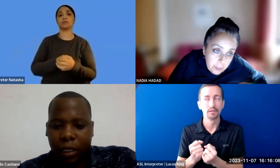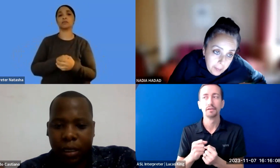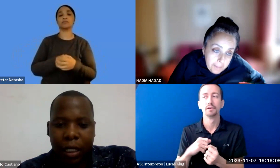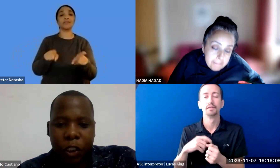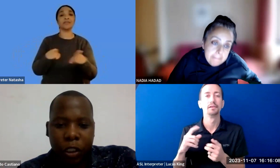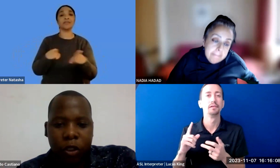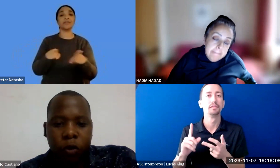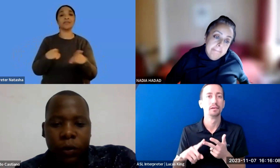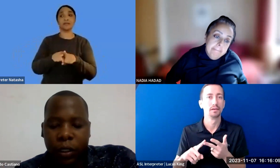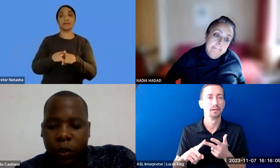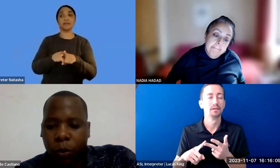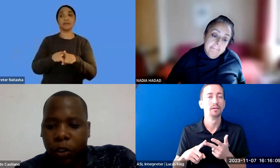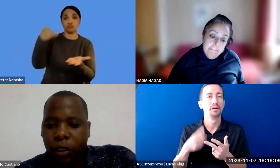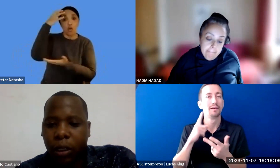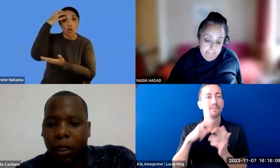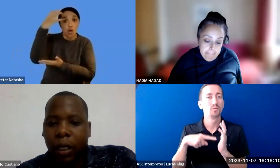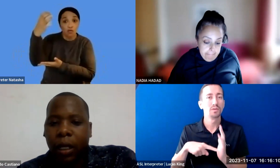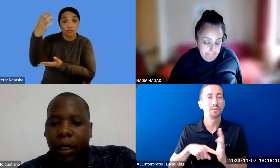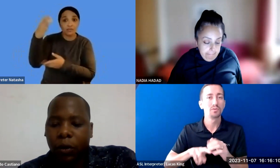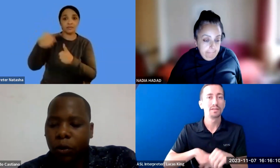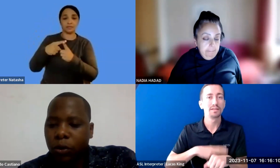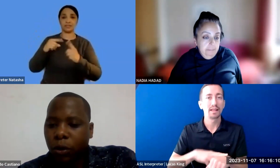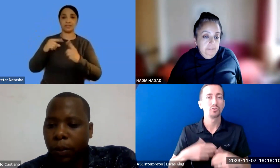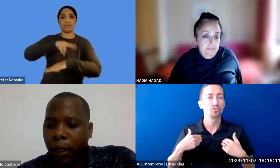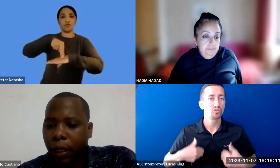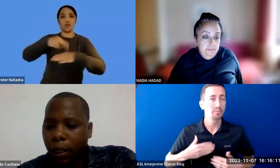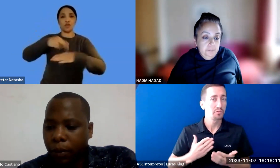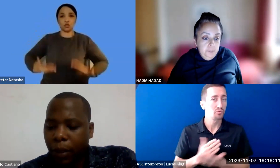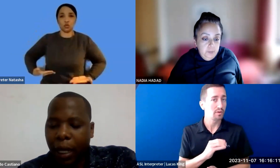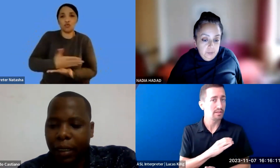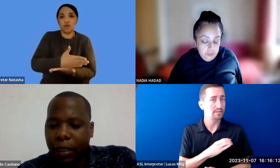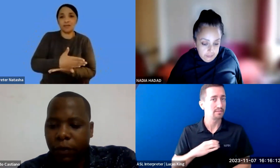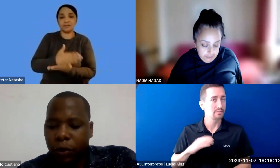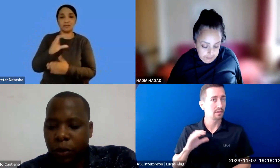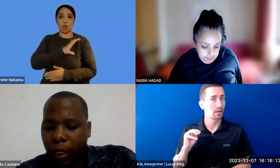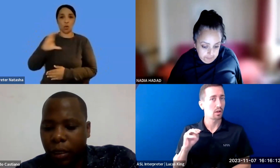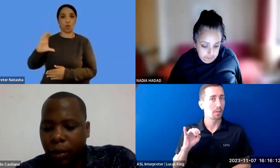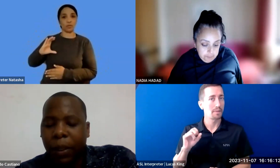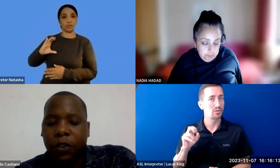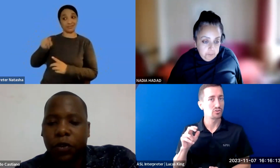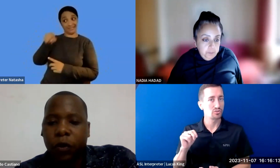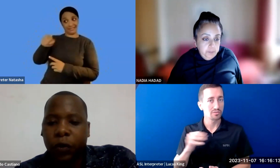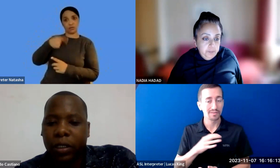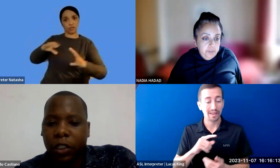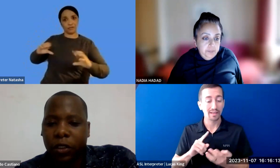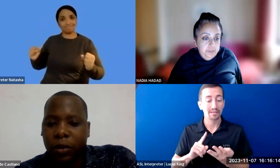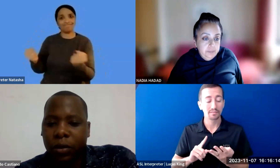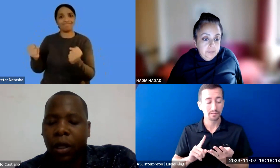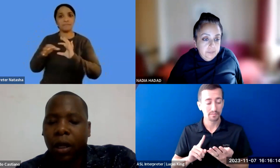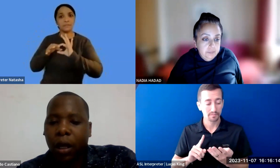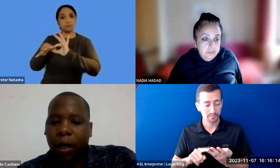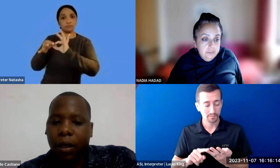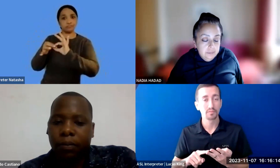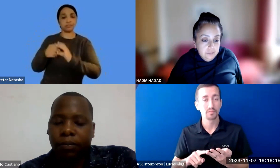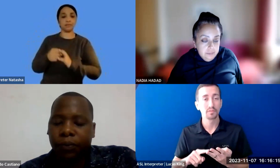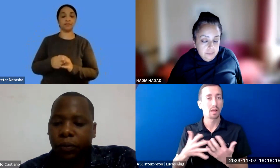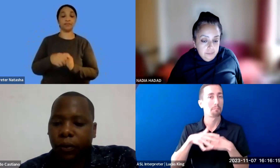such as the National Human Rights Commission. And also, at the civil society and mainstream organisations